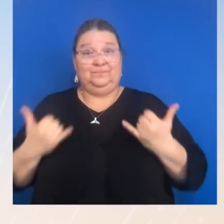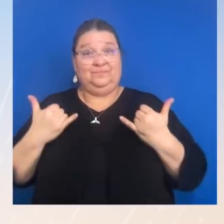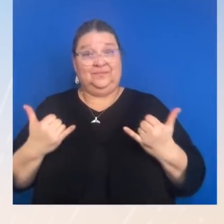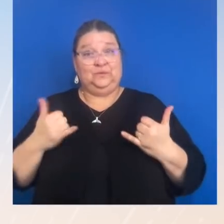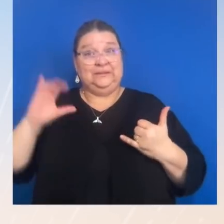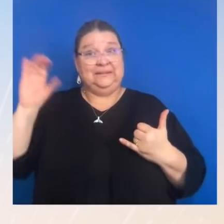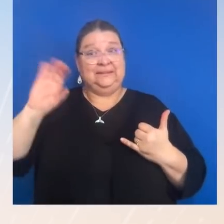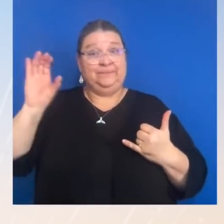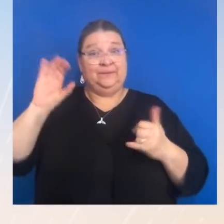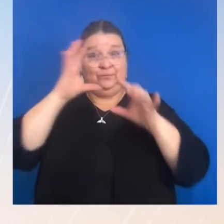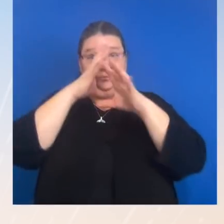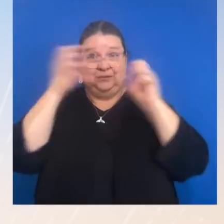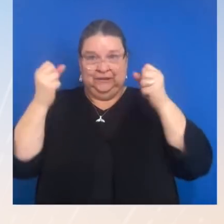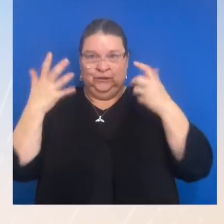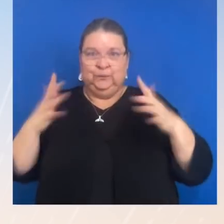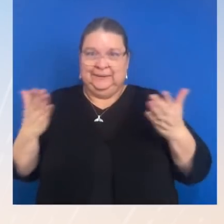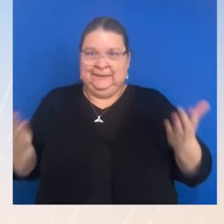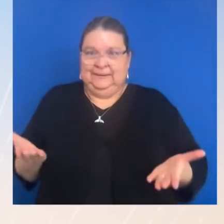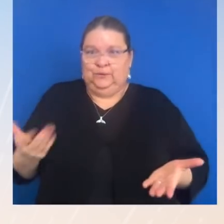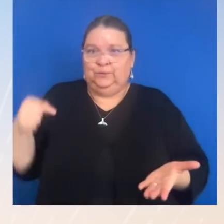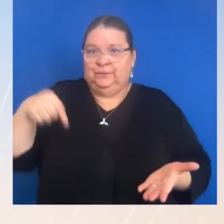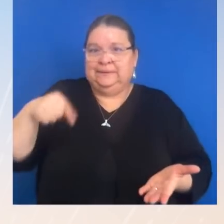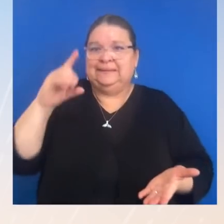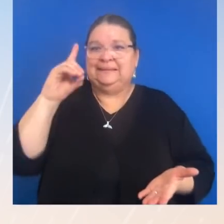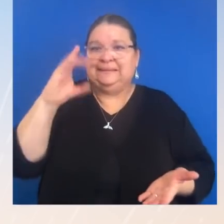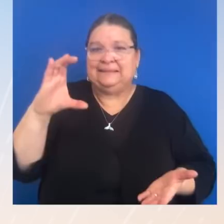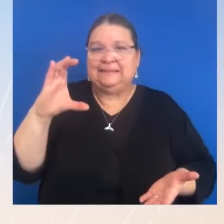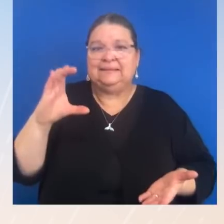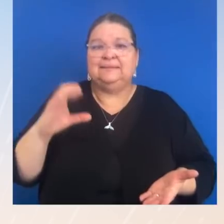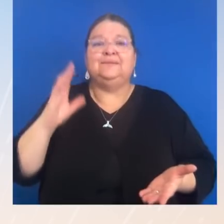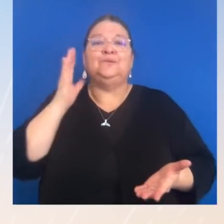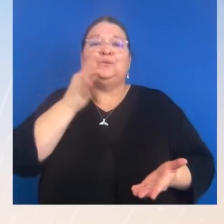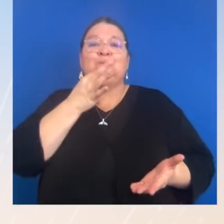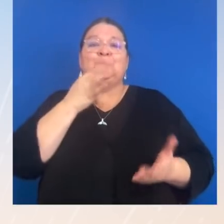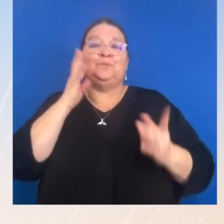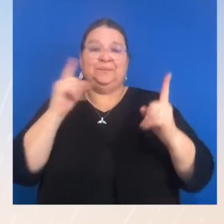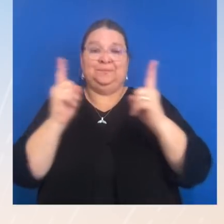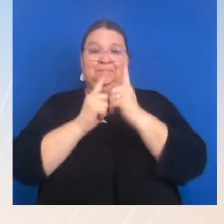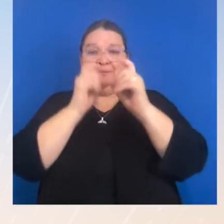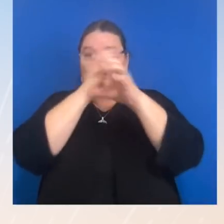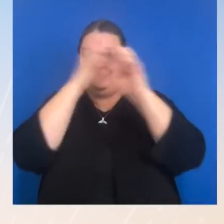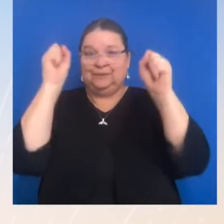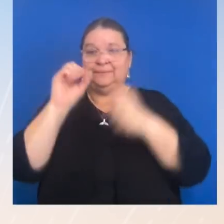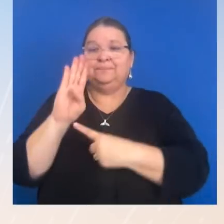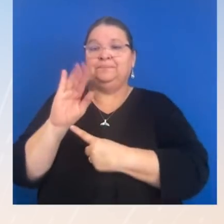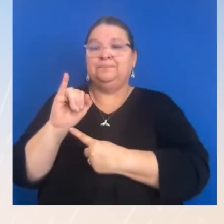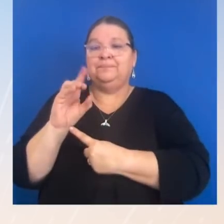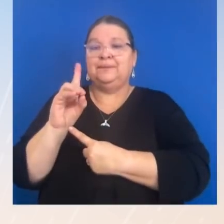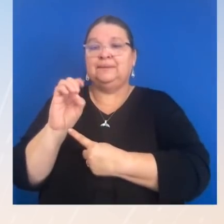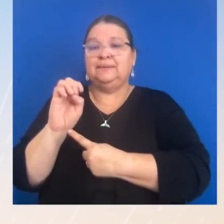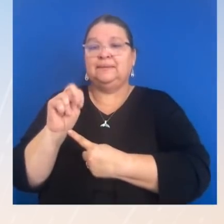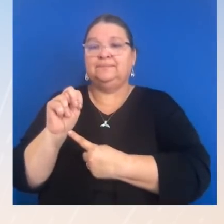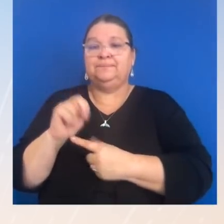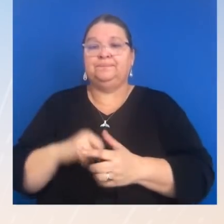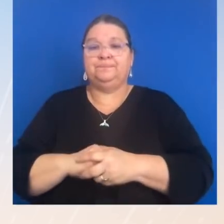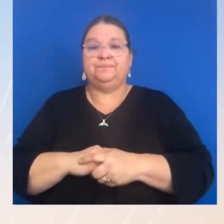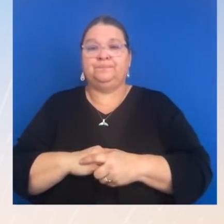and about to meet with President Biden, was there any courtesy call from the U.S.